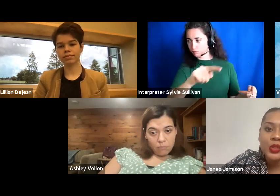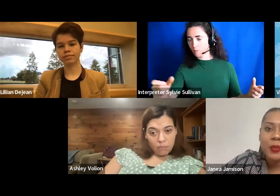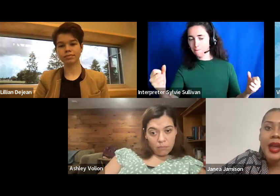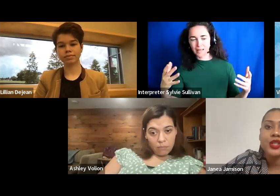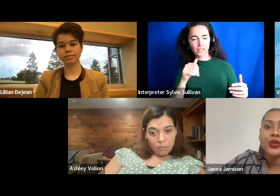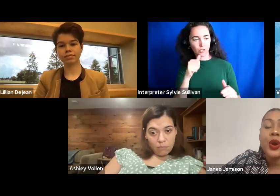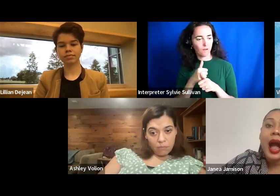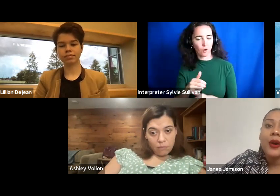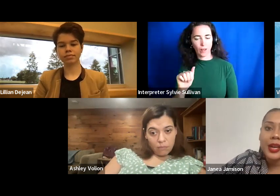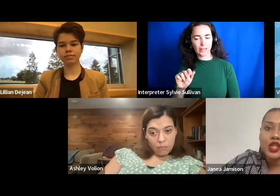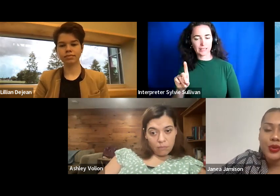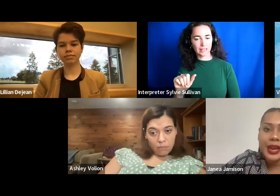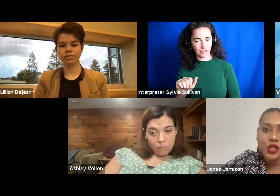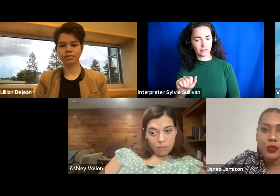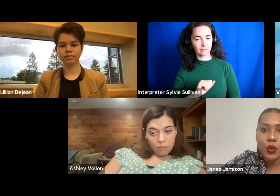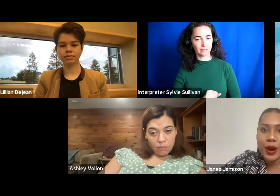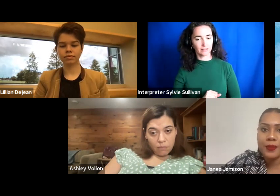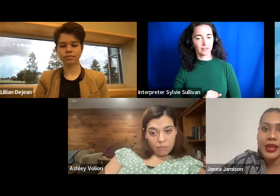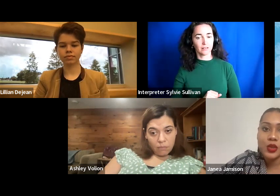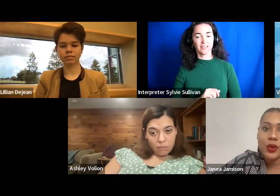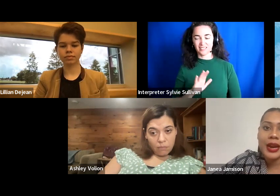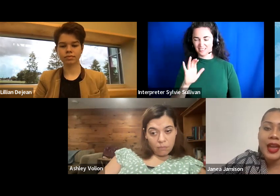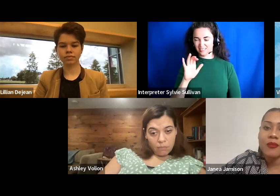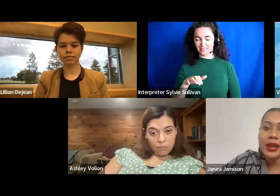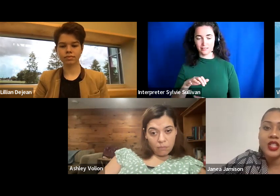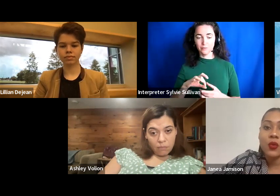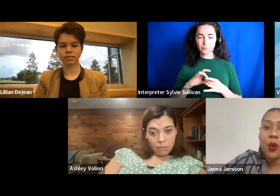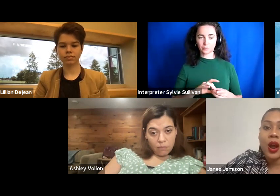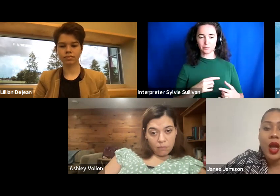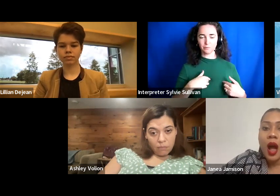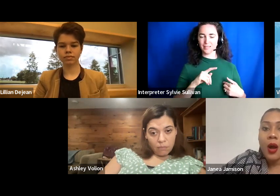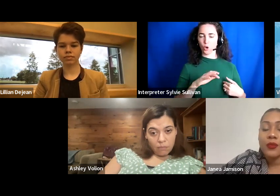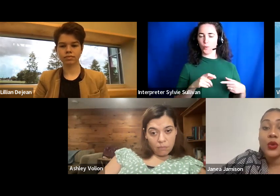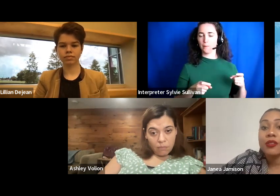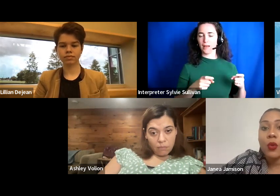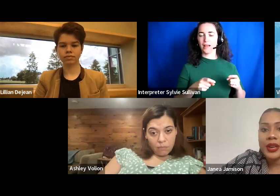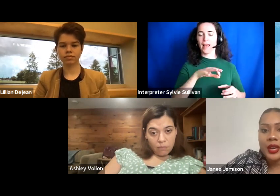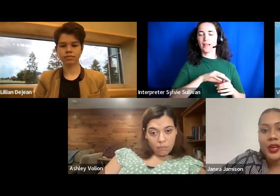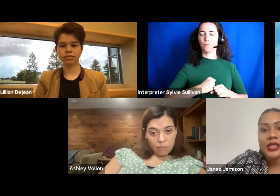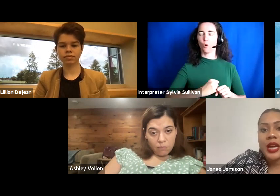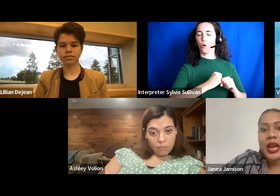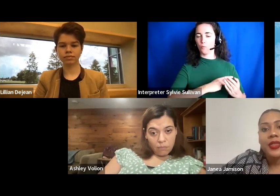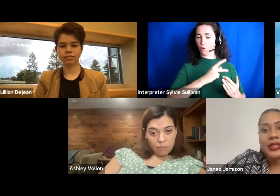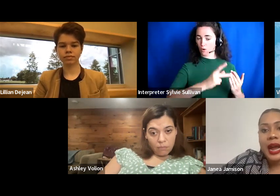goes back to our election protection program that Tory and I have managed for 3 or 4 years at this time now.